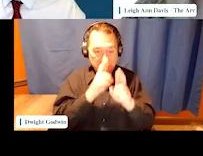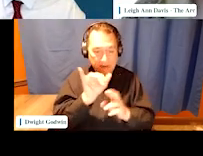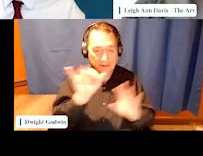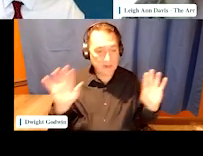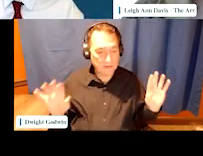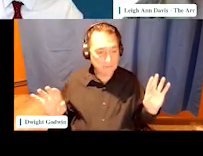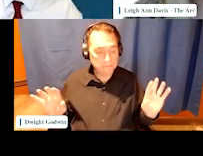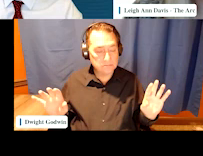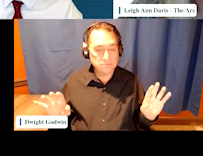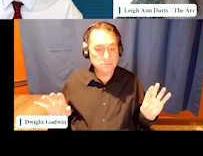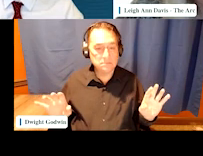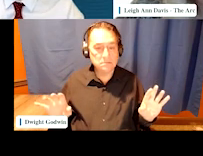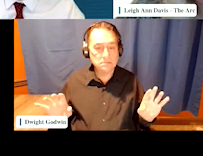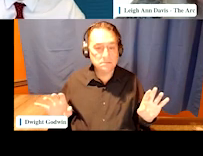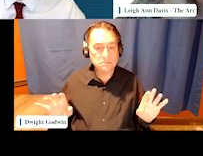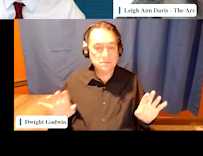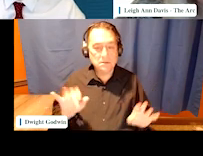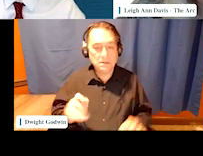And so that was just a little bit of